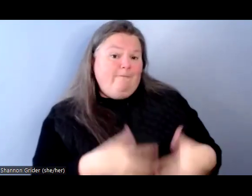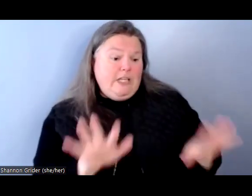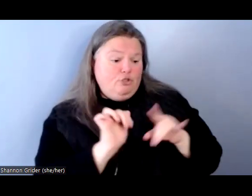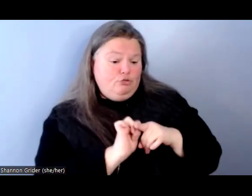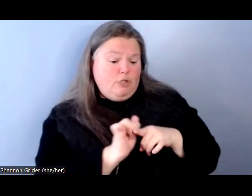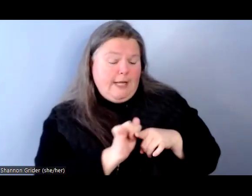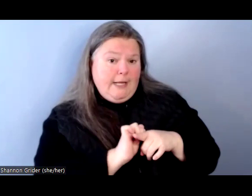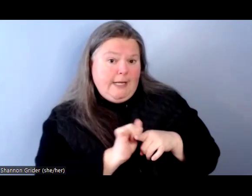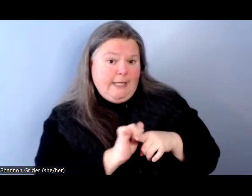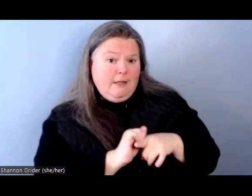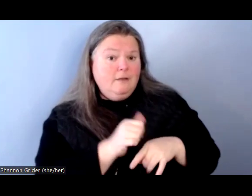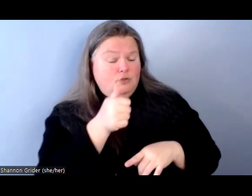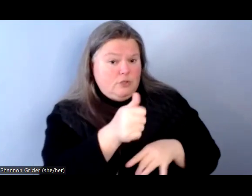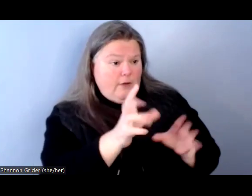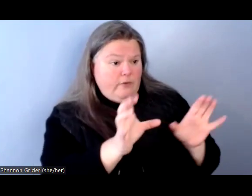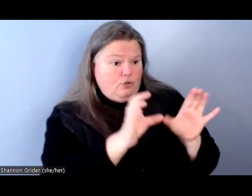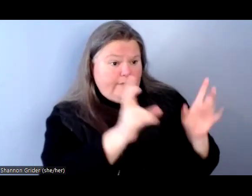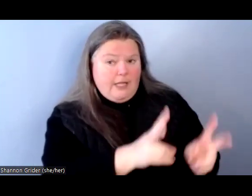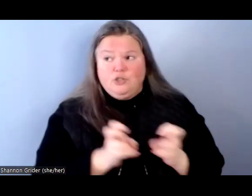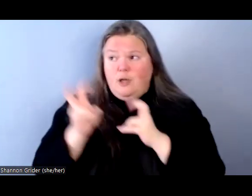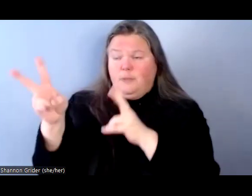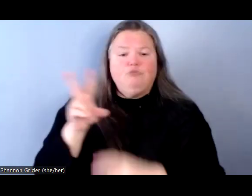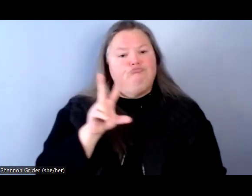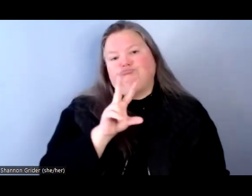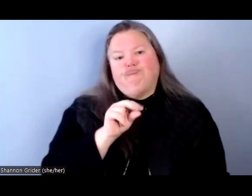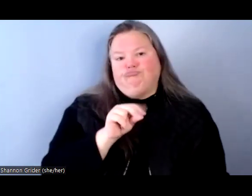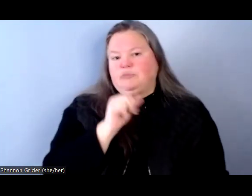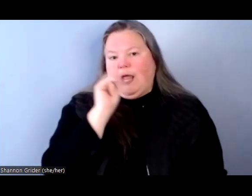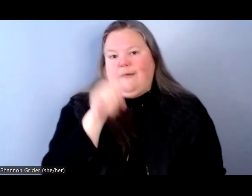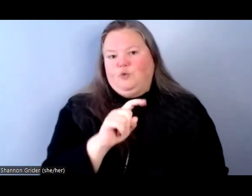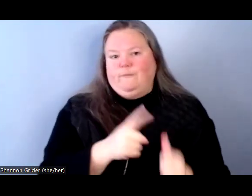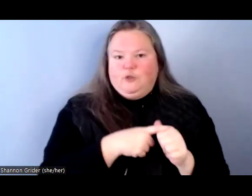You do not need to enter your certification into your account.